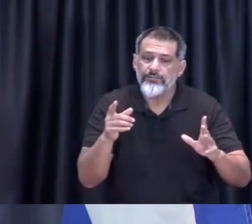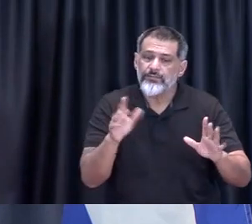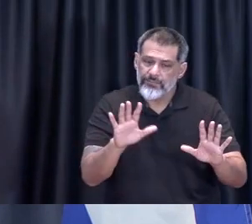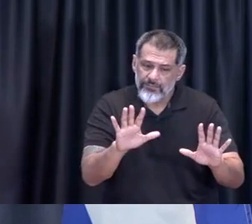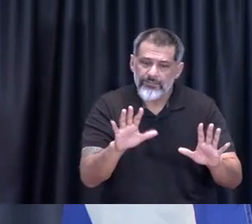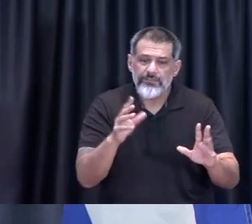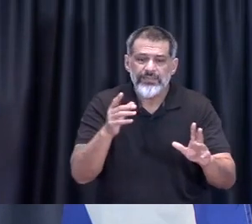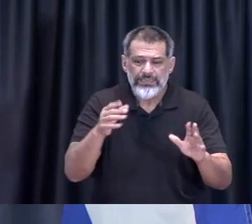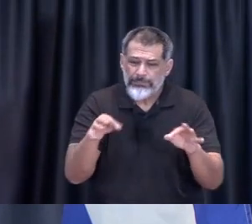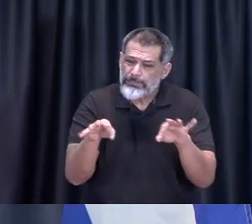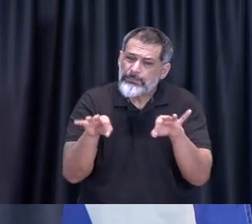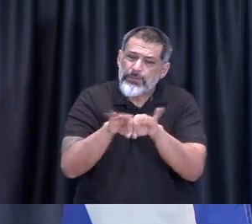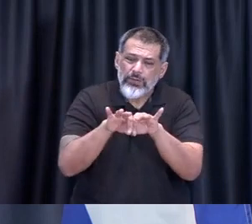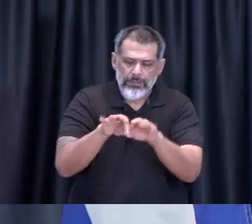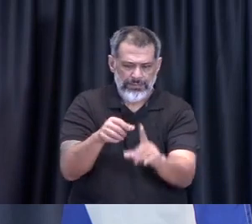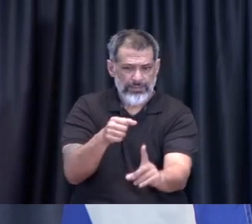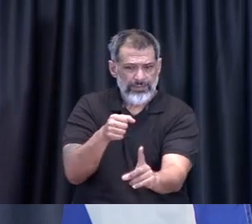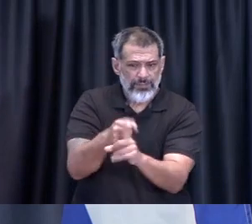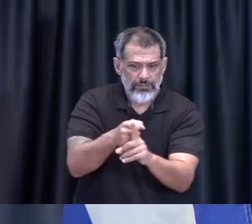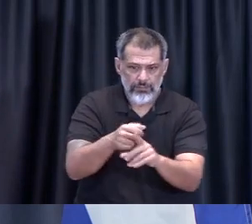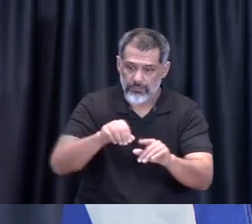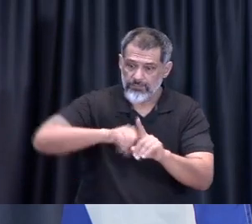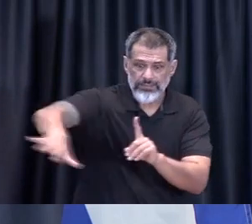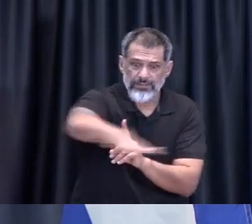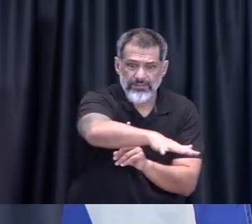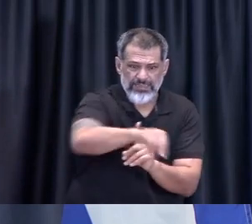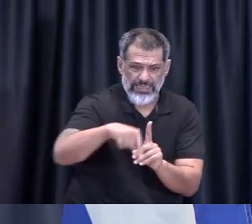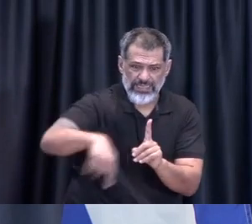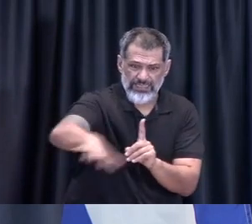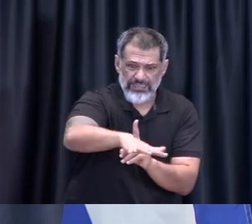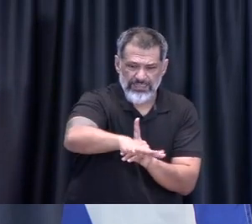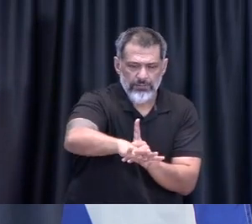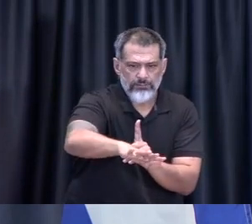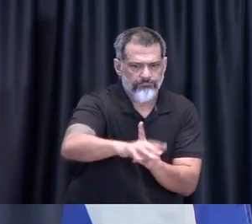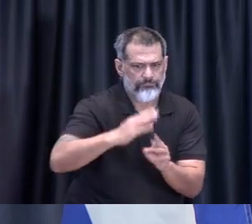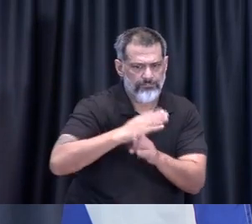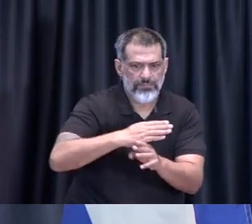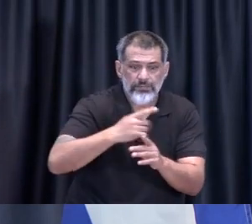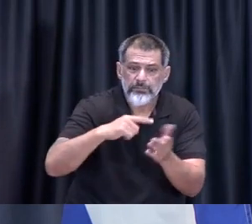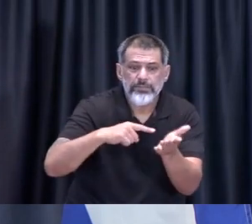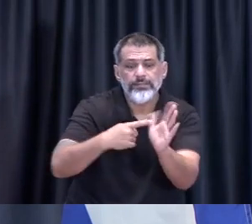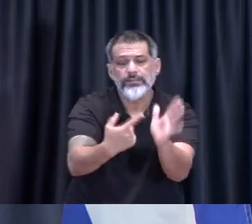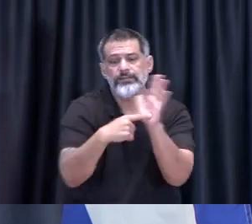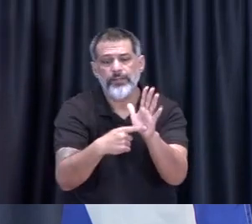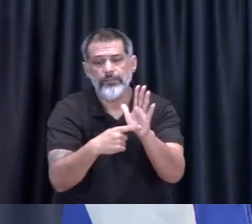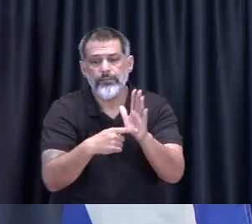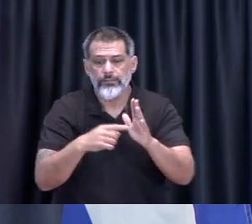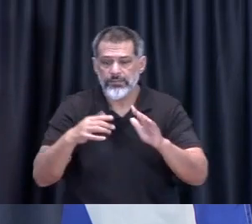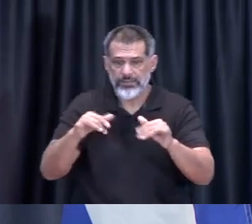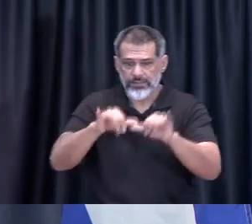associated with COVID-19 virus, notably what's happening within our health care system and the demands that